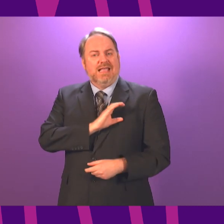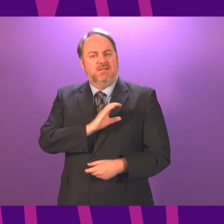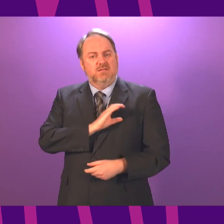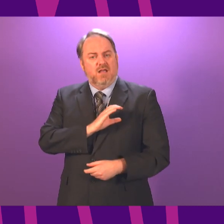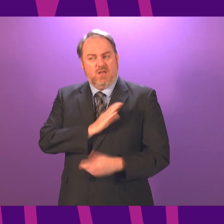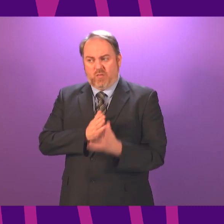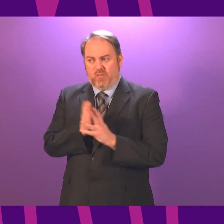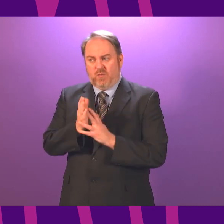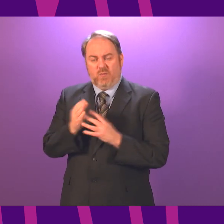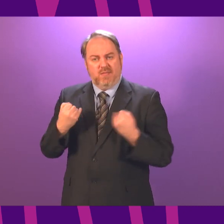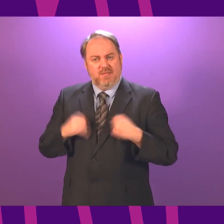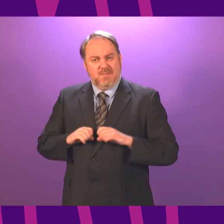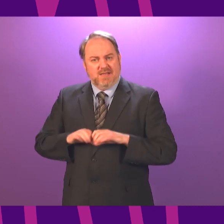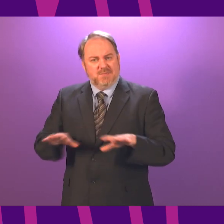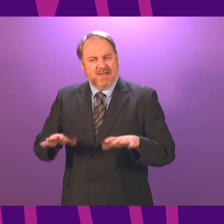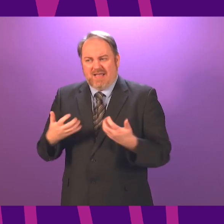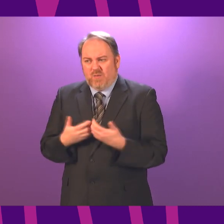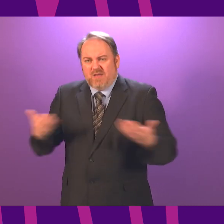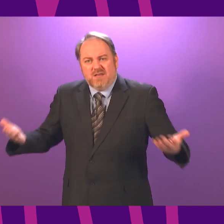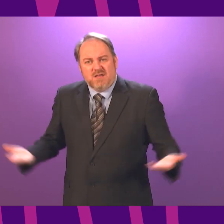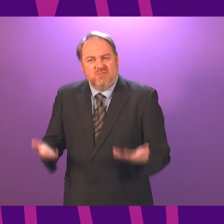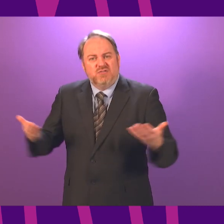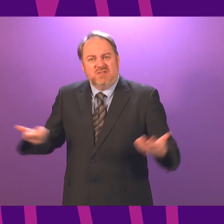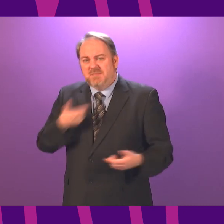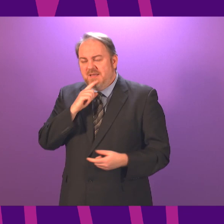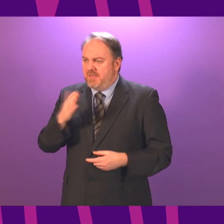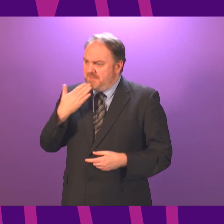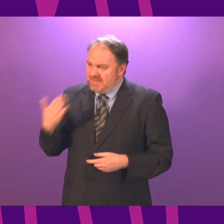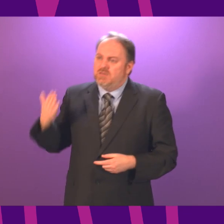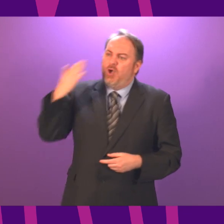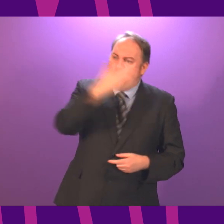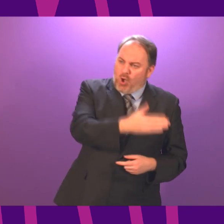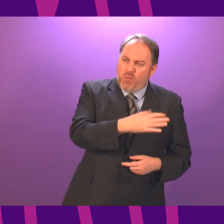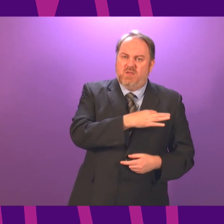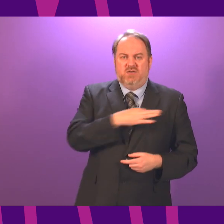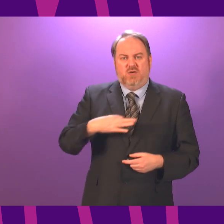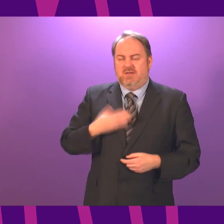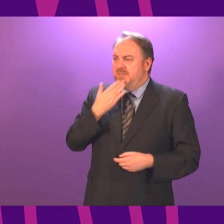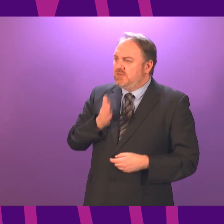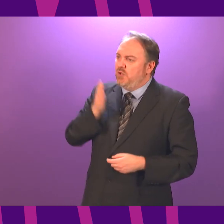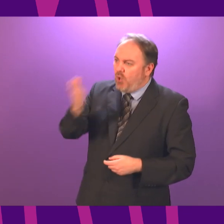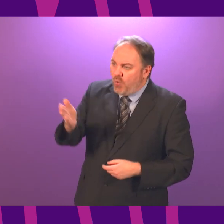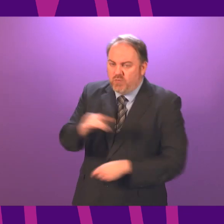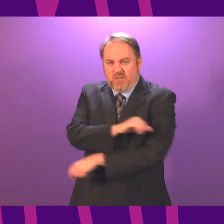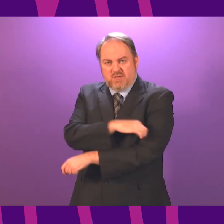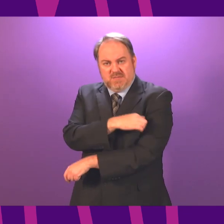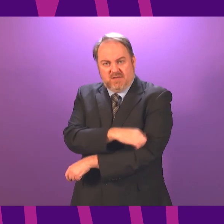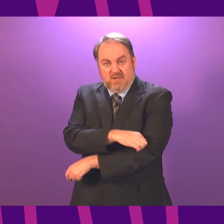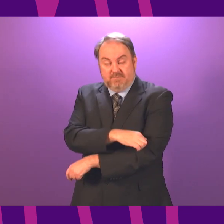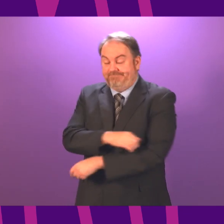How is the Scottish Government encouraging people to come forward with such issues? The First Minister (Nicola Sturgeon): We saw a drop-off from January to June last year,